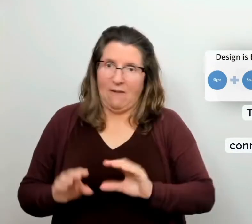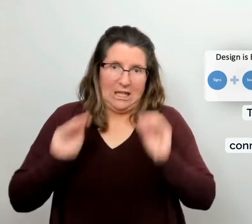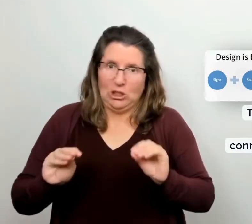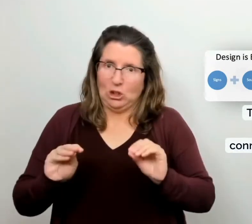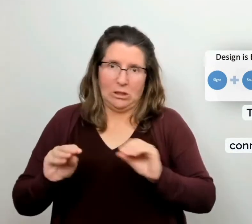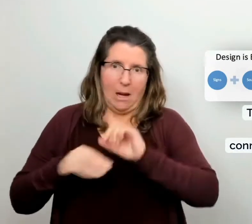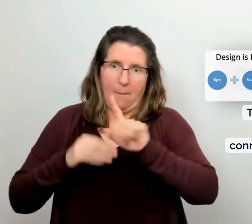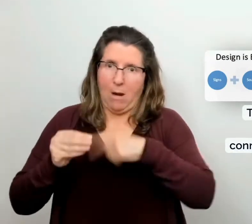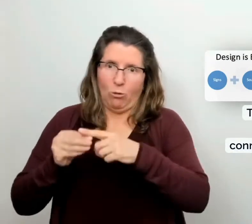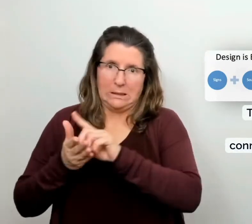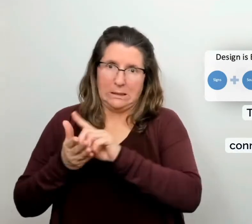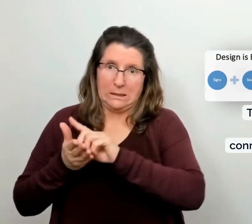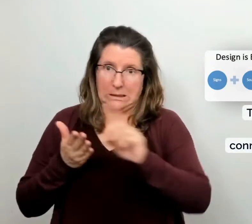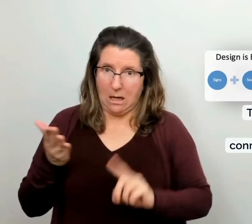We don't teach about design.